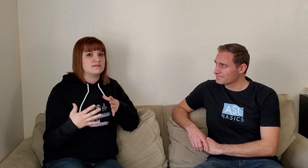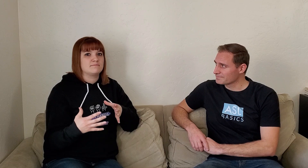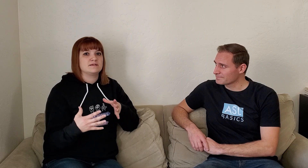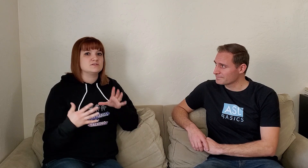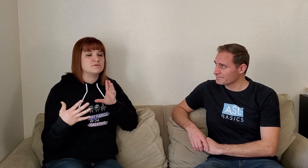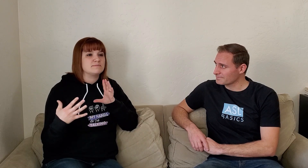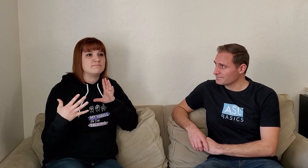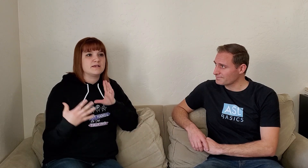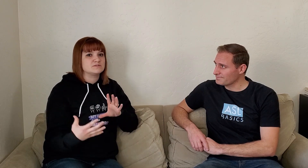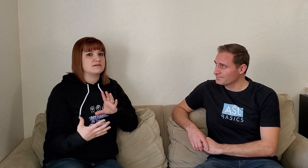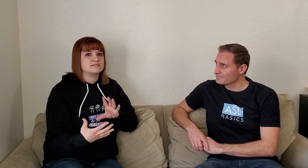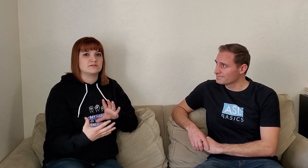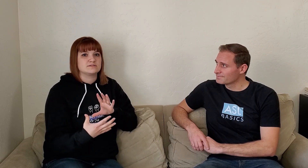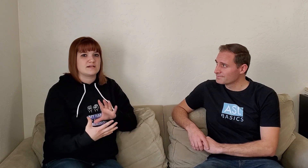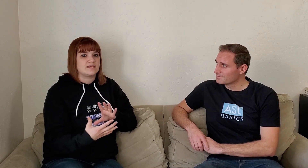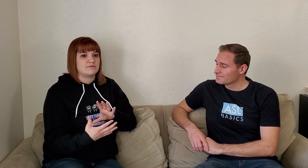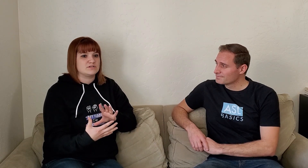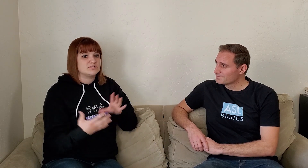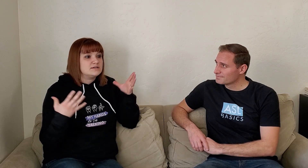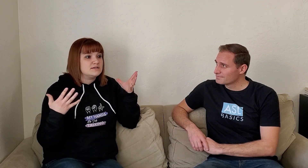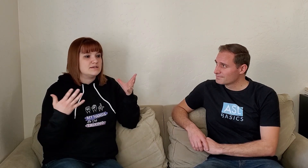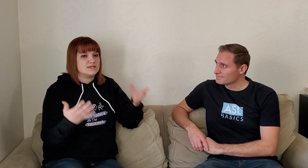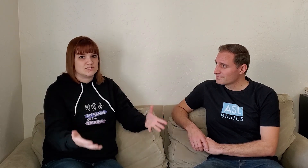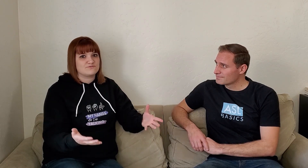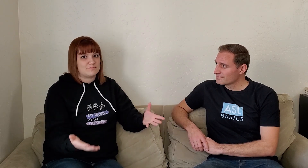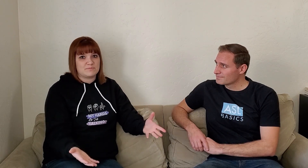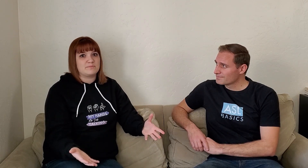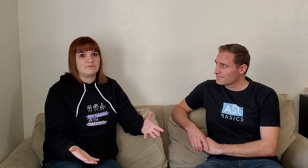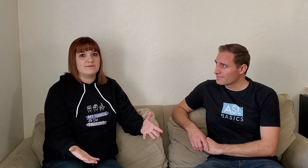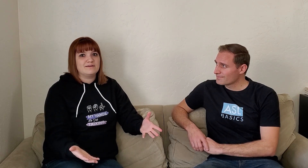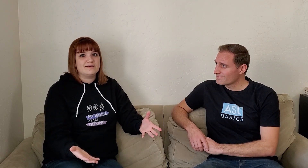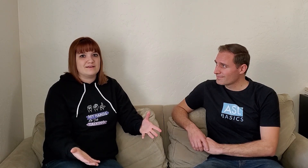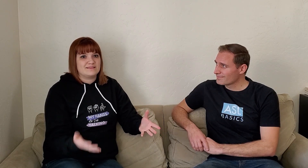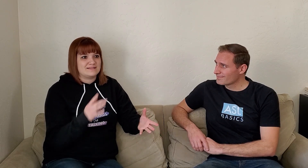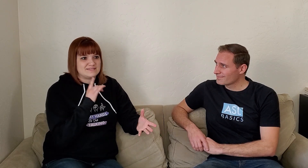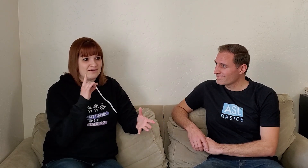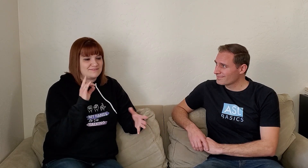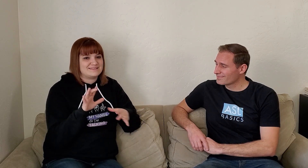them, because one of the best ways to learn sign language is from the people, the Deaf,